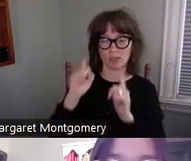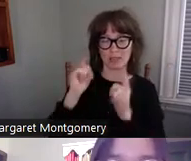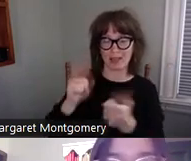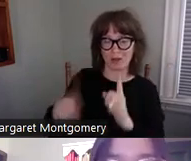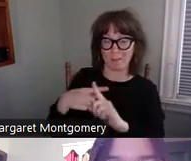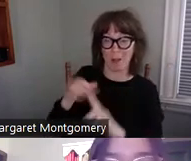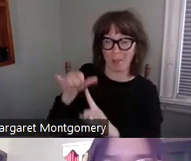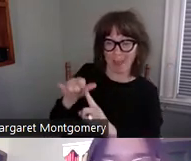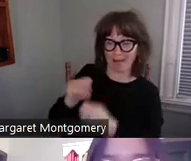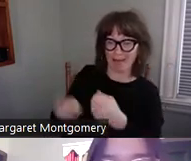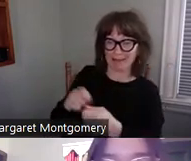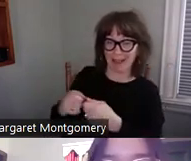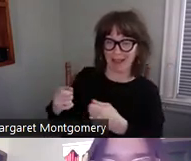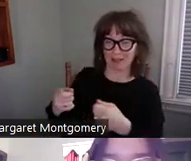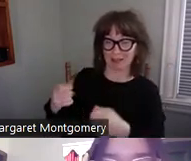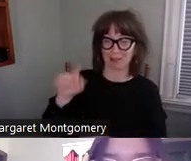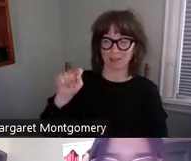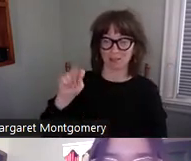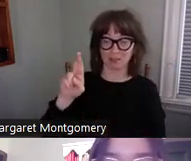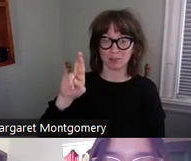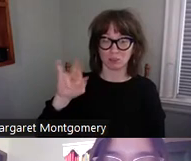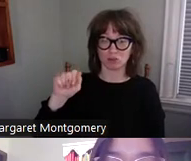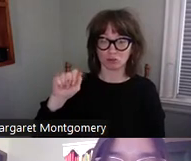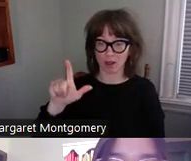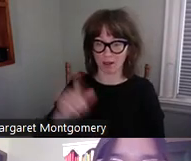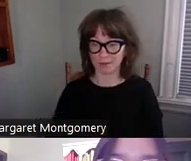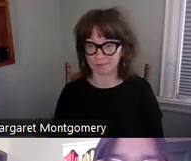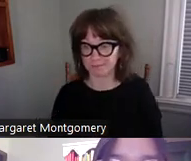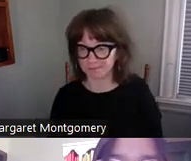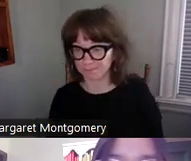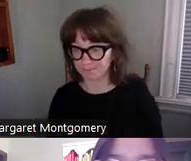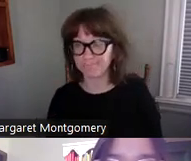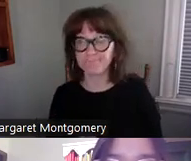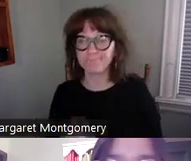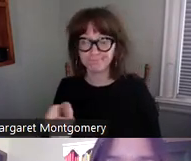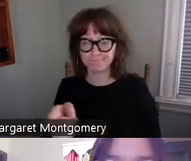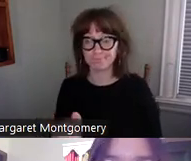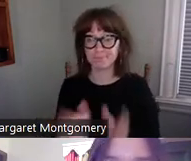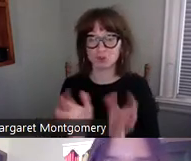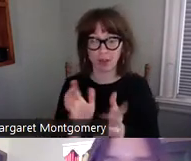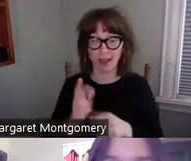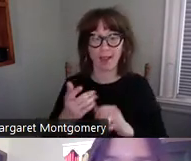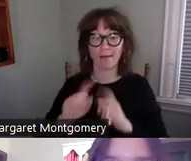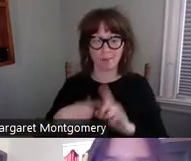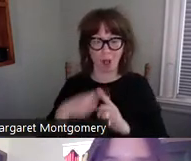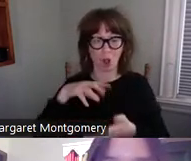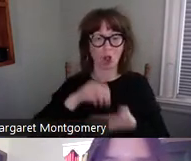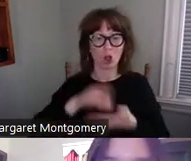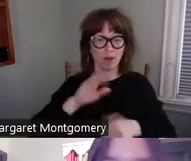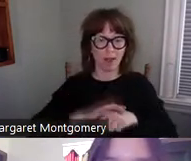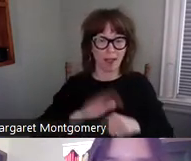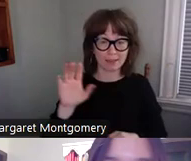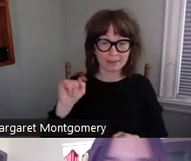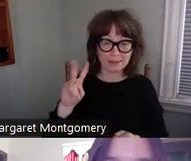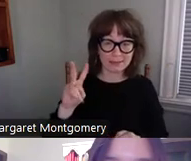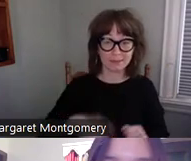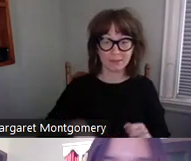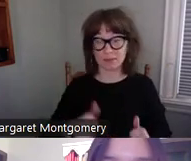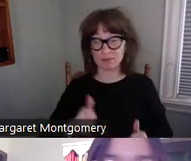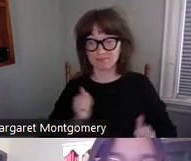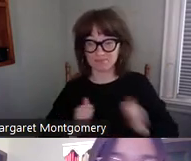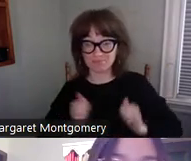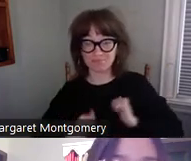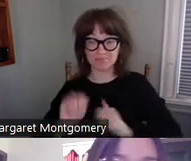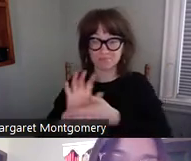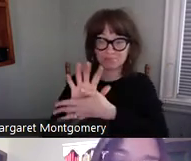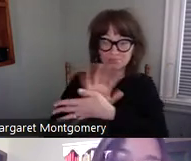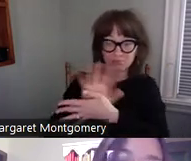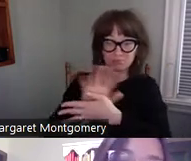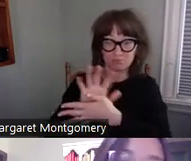but some people are messing me at movies Tv and being exposed to it that way, maybe coming